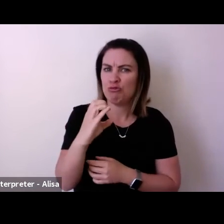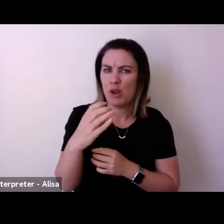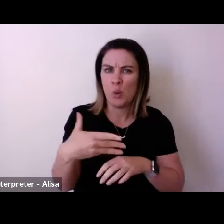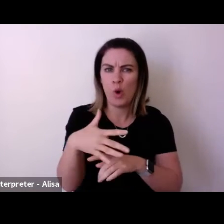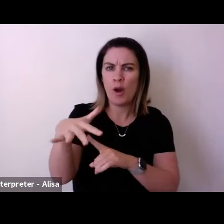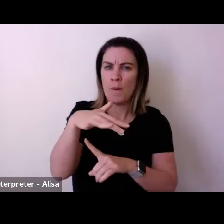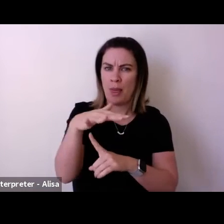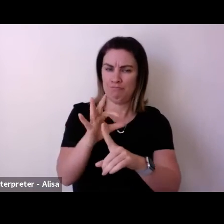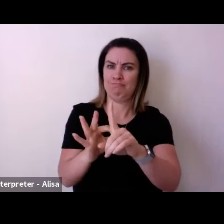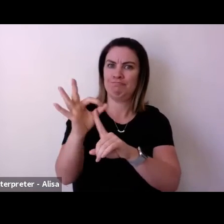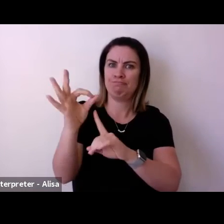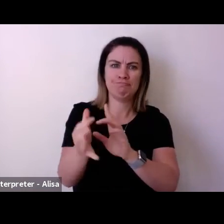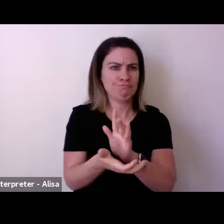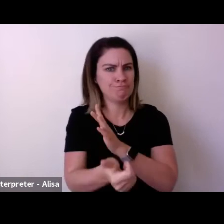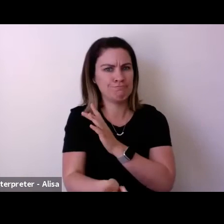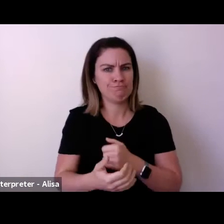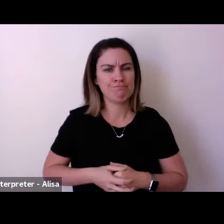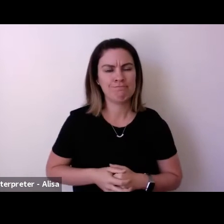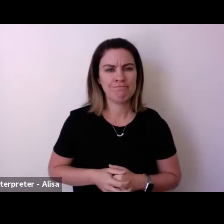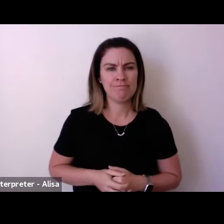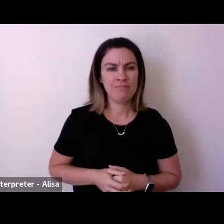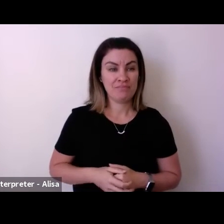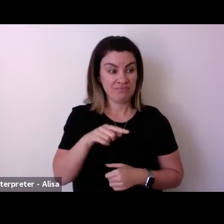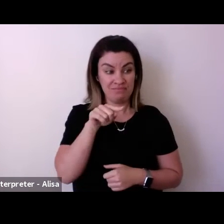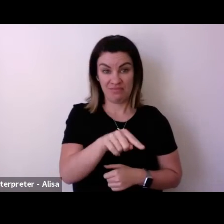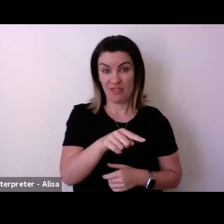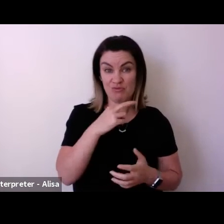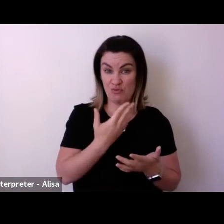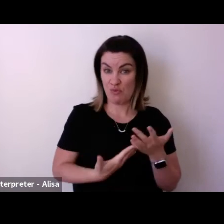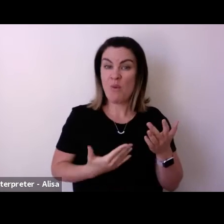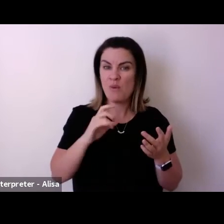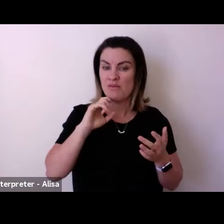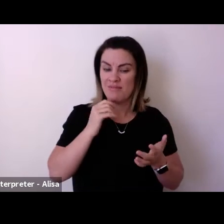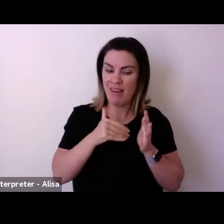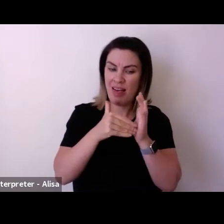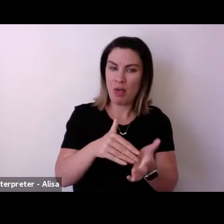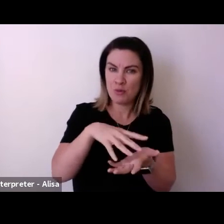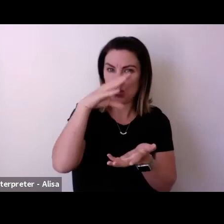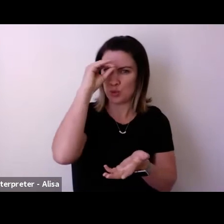help educators and help students hit the ground running after they graduate from their creative degrees